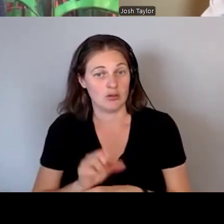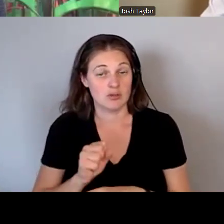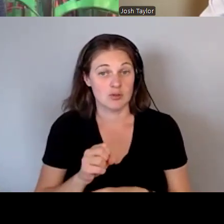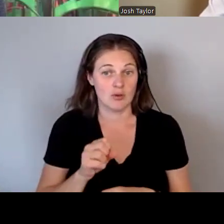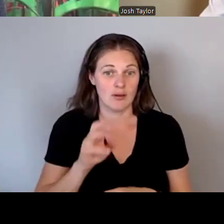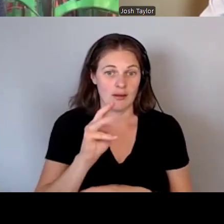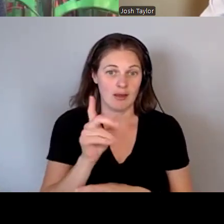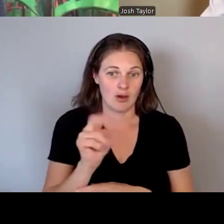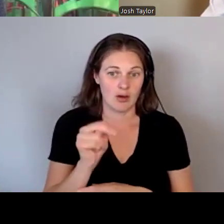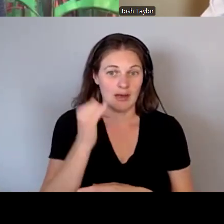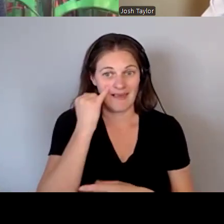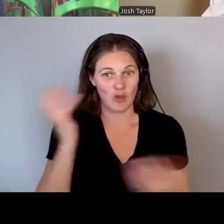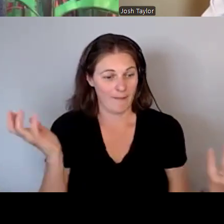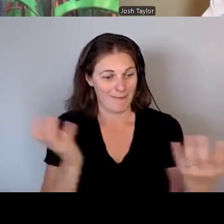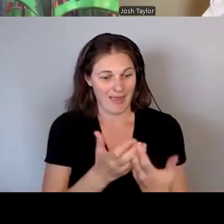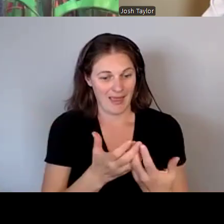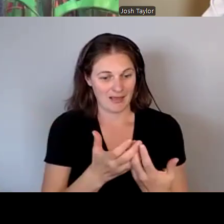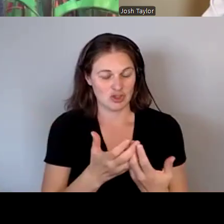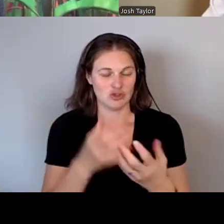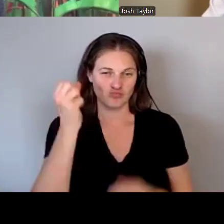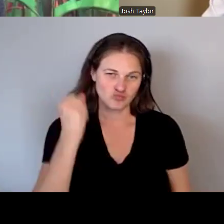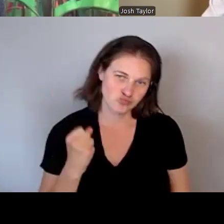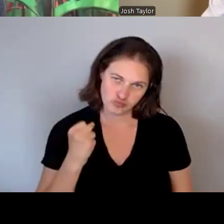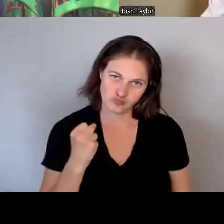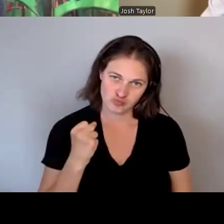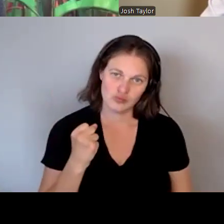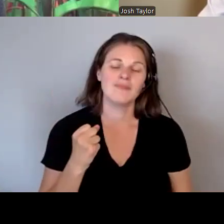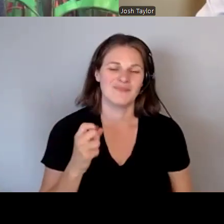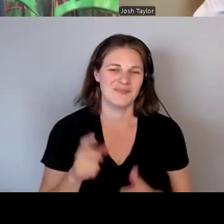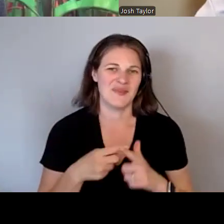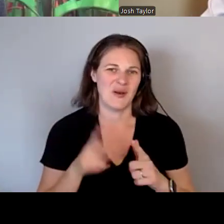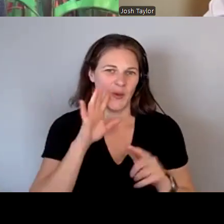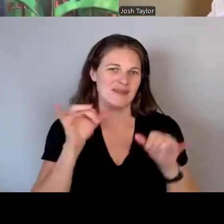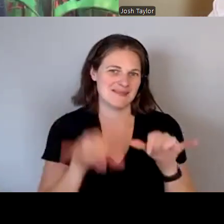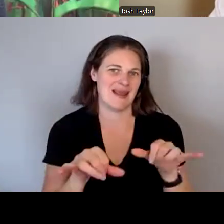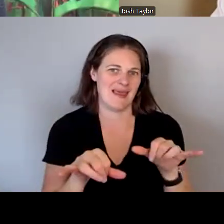and it rocks, [chuckles] like, there's loyalty. Like, I know at the Frick Museum